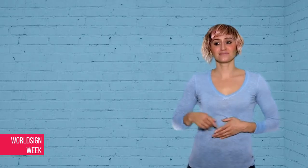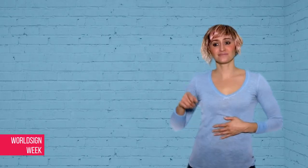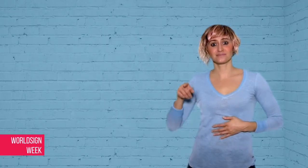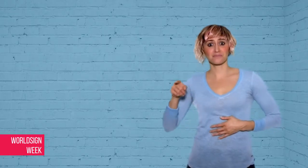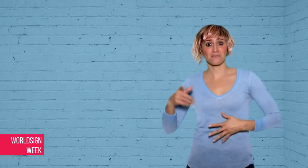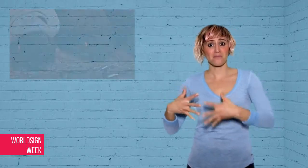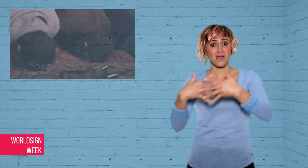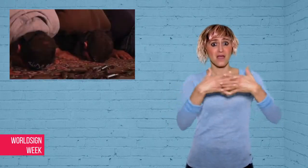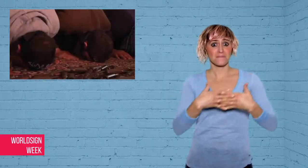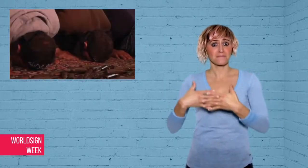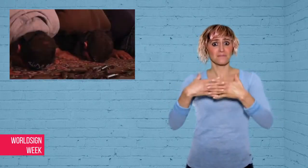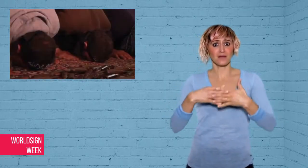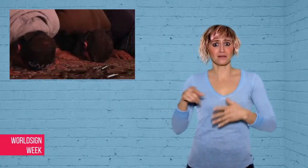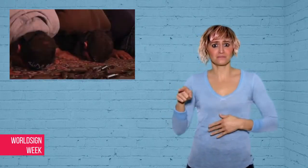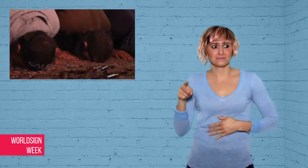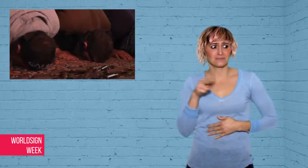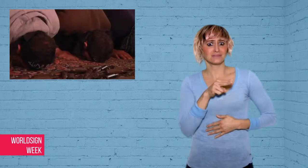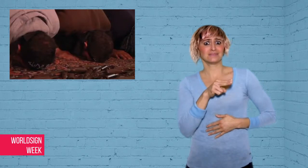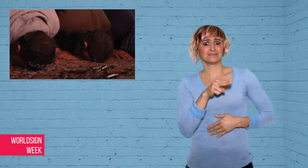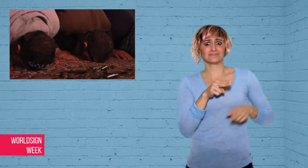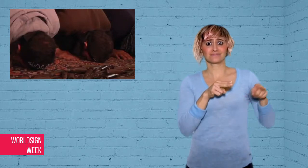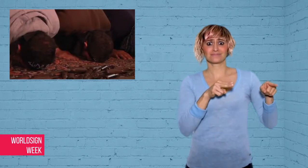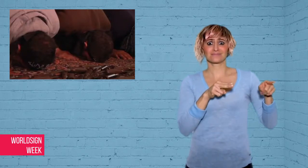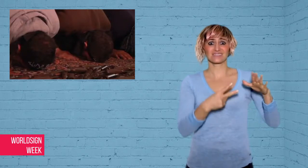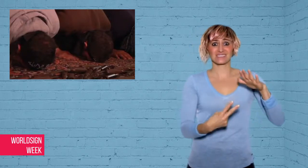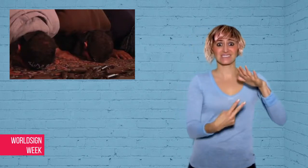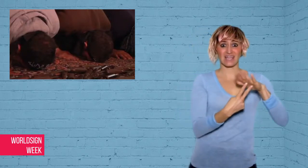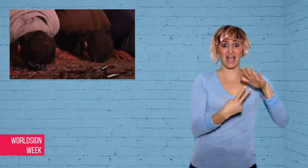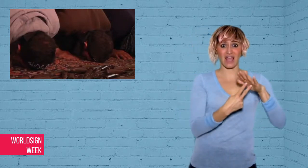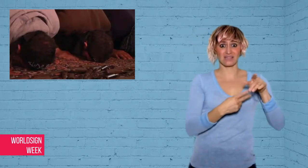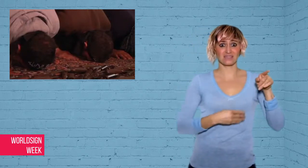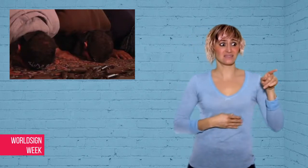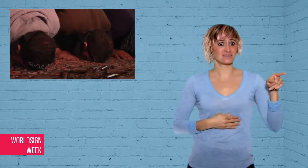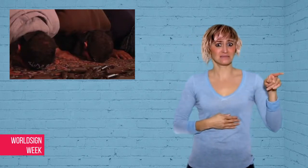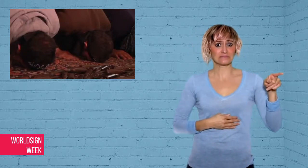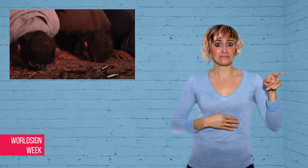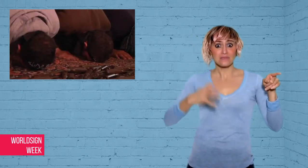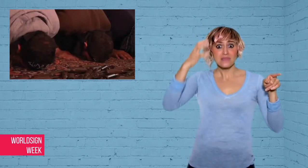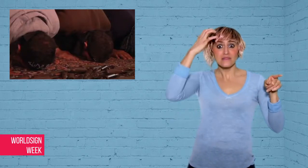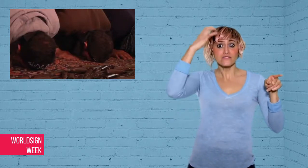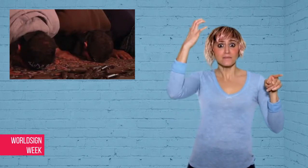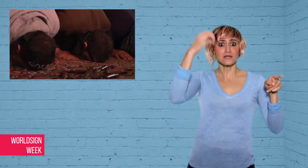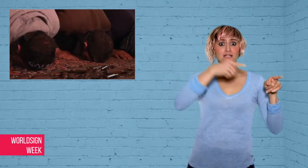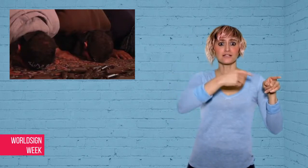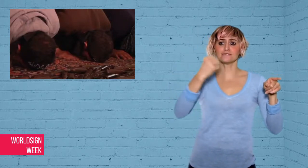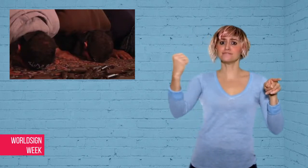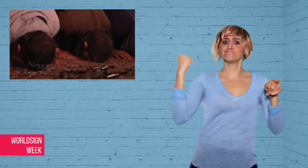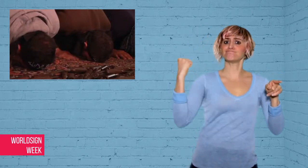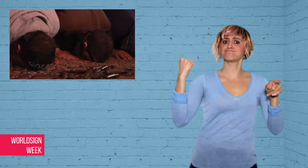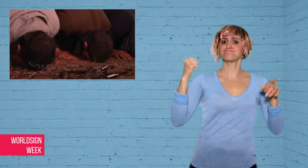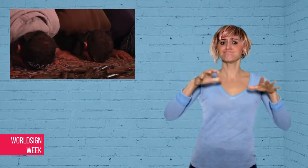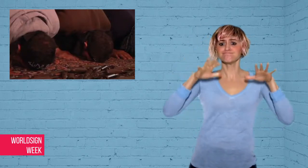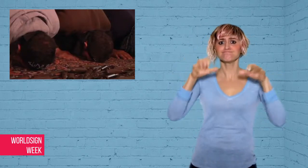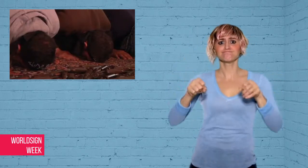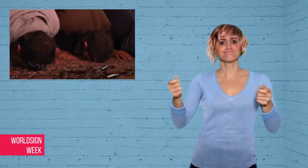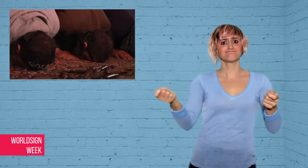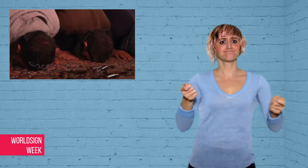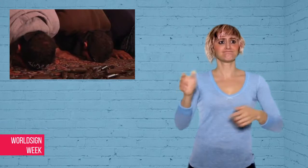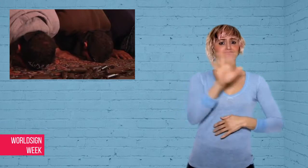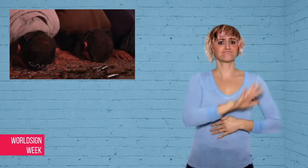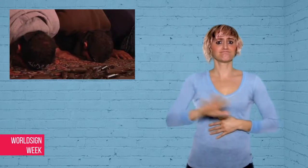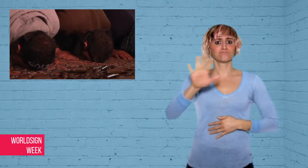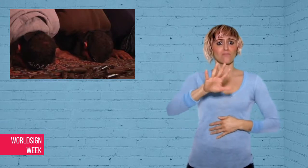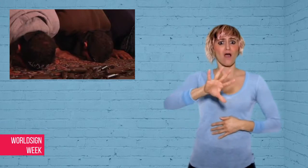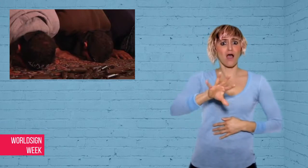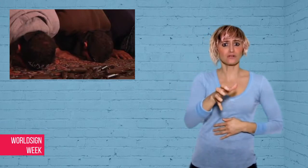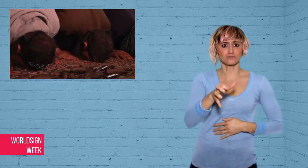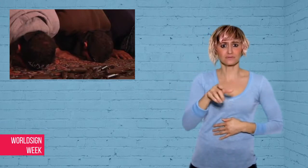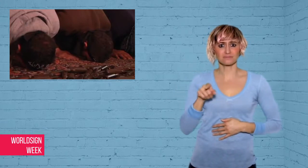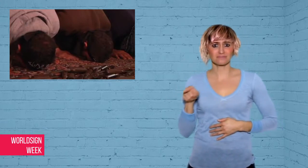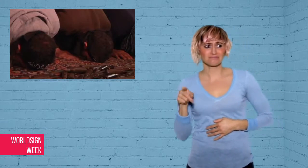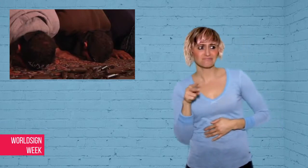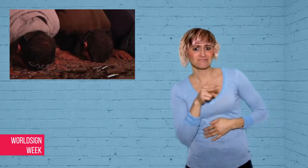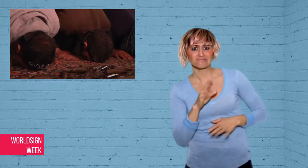The US does not want the Syrian government